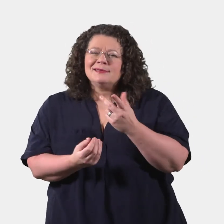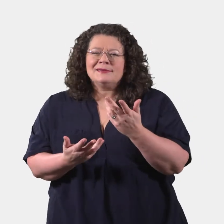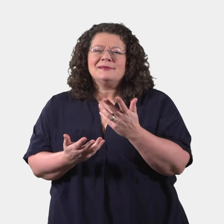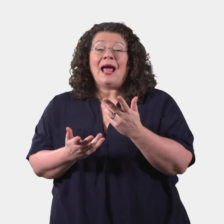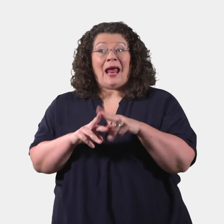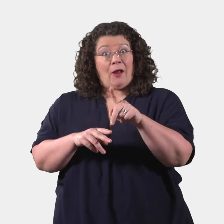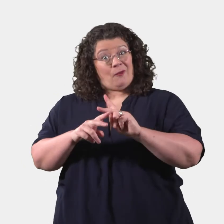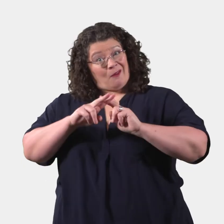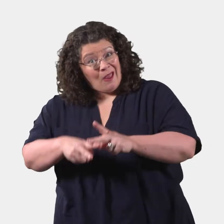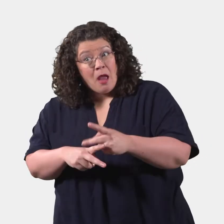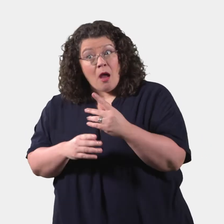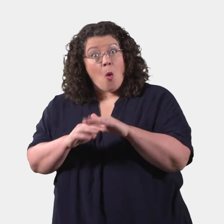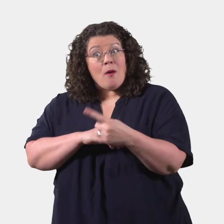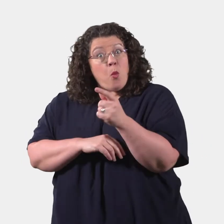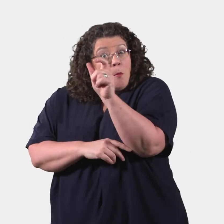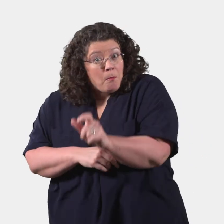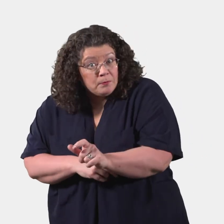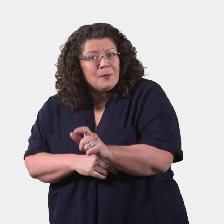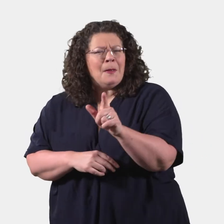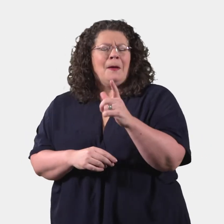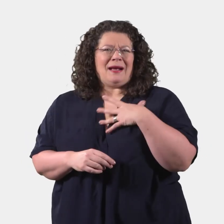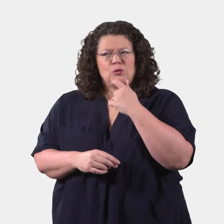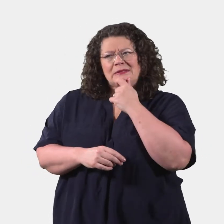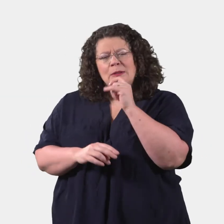you must choose which person you claimed Carer's Allowance for.